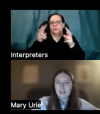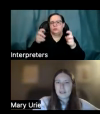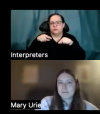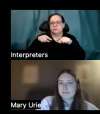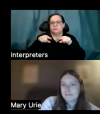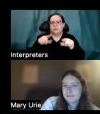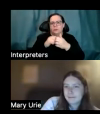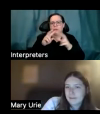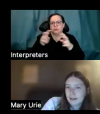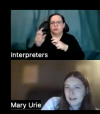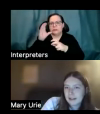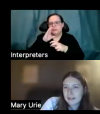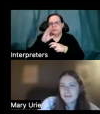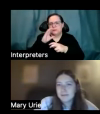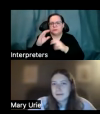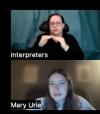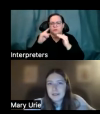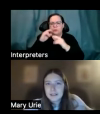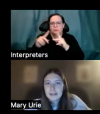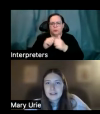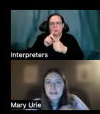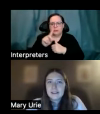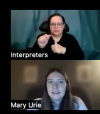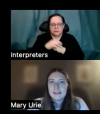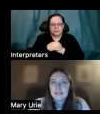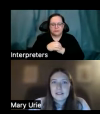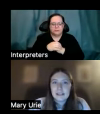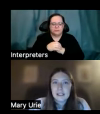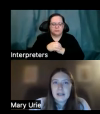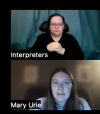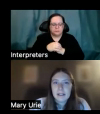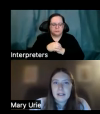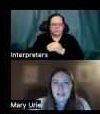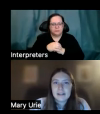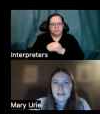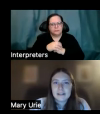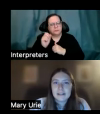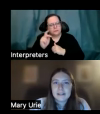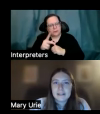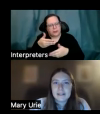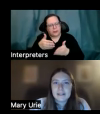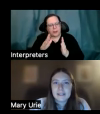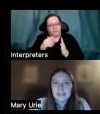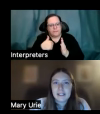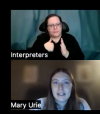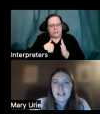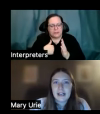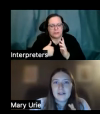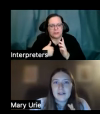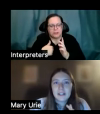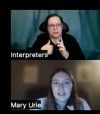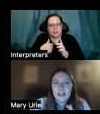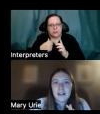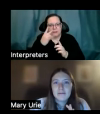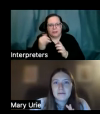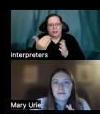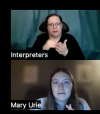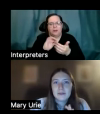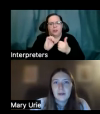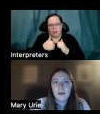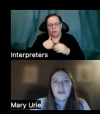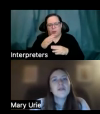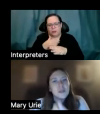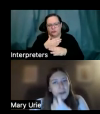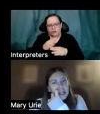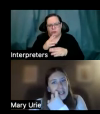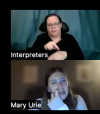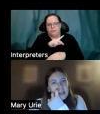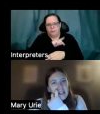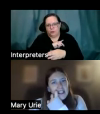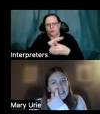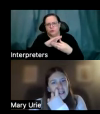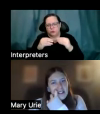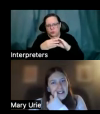Okay. Let me again, how do I share personal story to